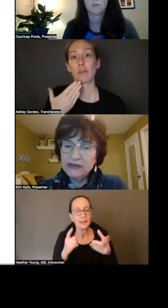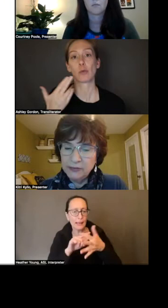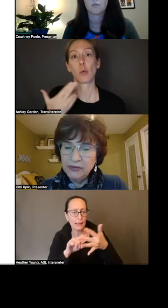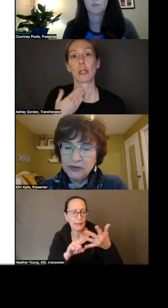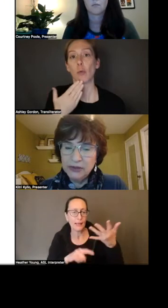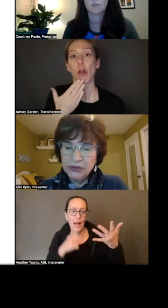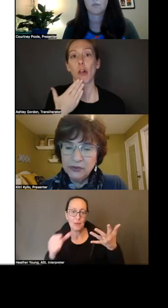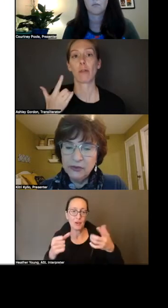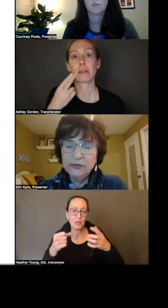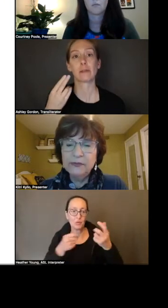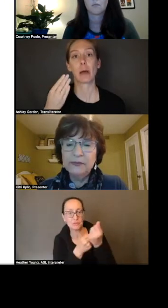some of these questions with you.